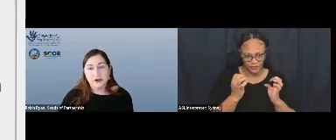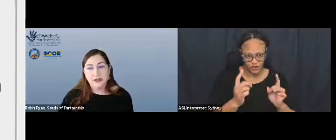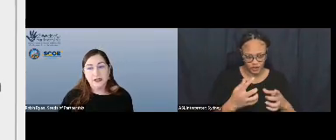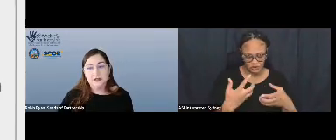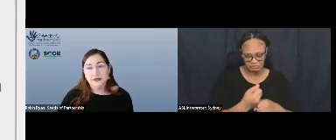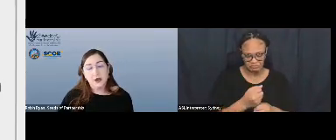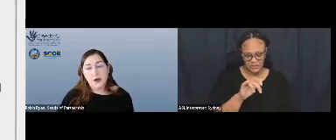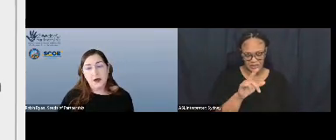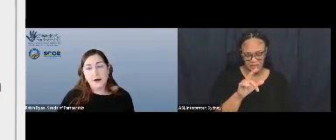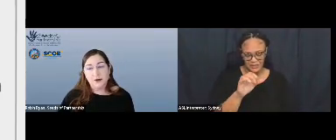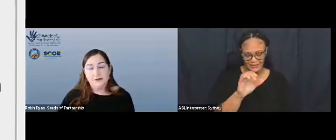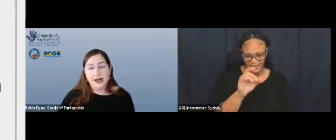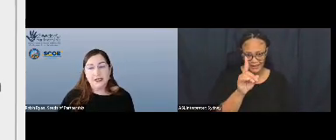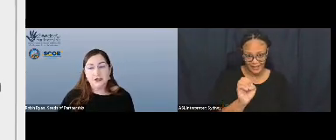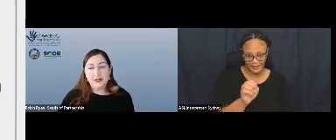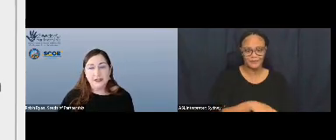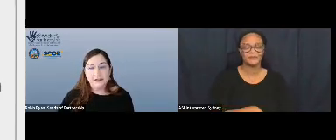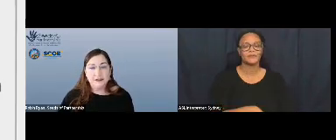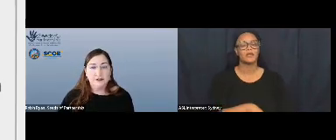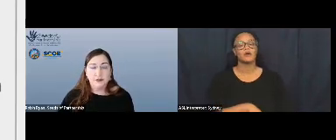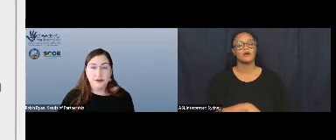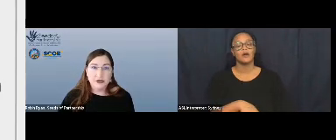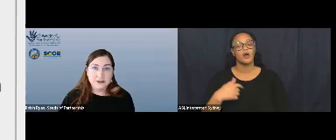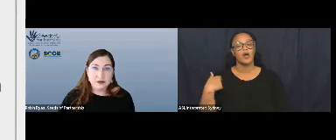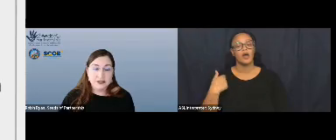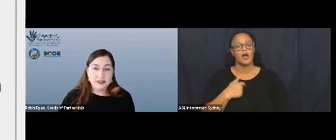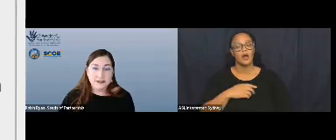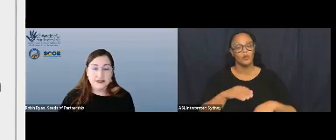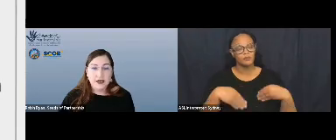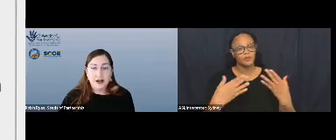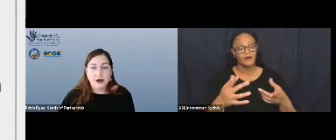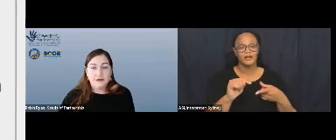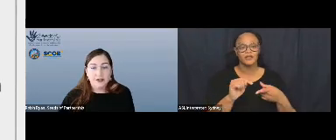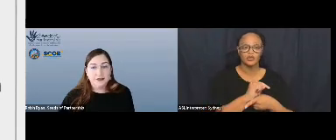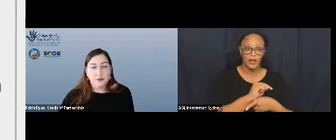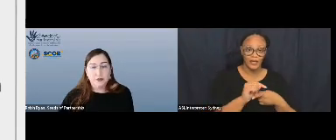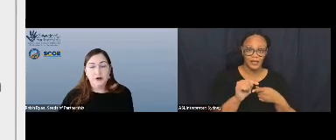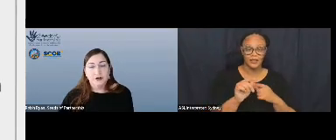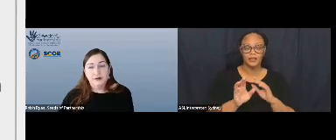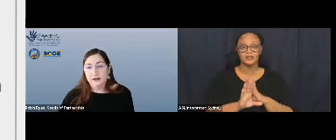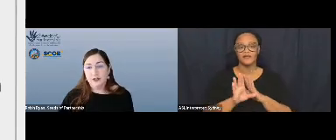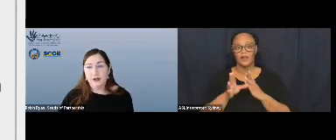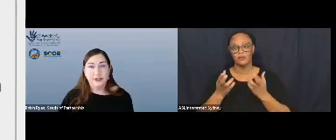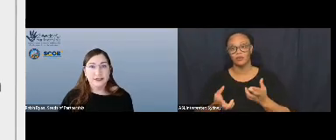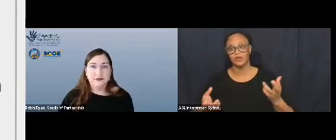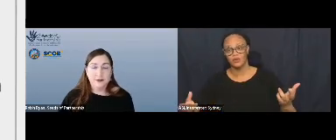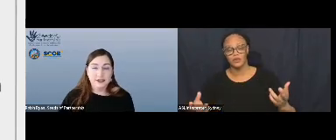several areas. Uh providing training, developing resources, offering support around all things